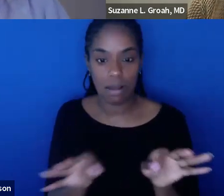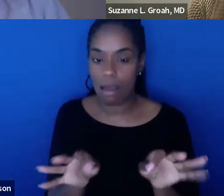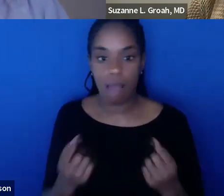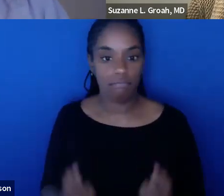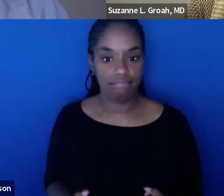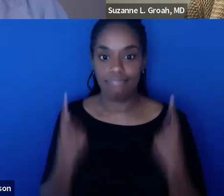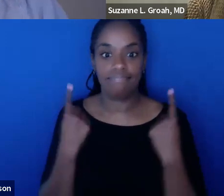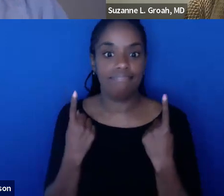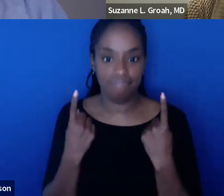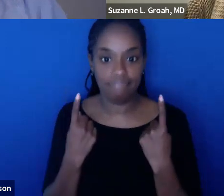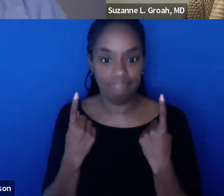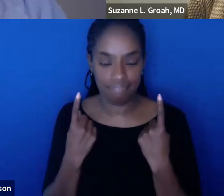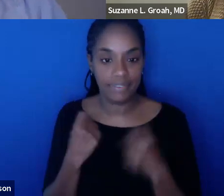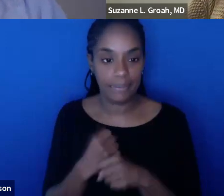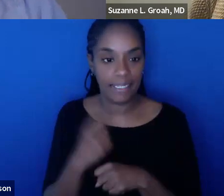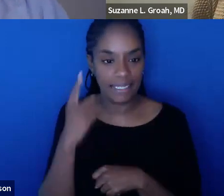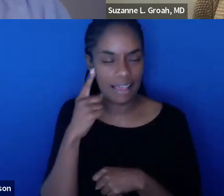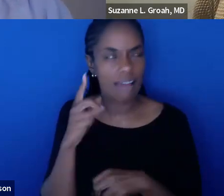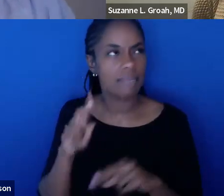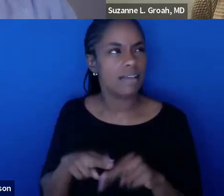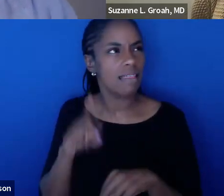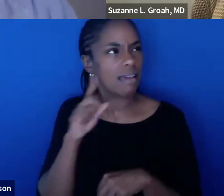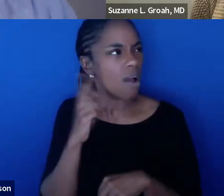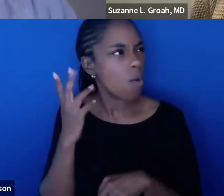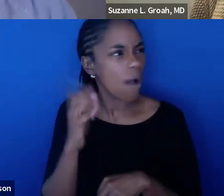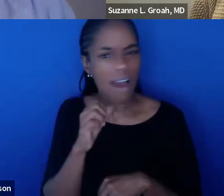You sit here and you think, why didn't anybody think of this before?